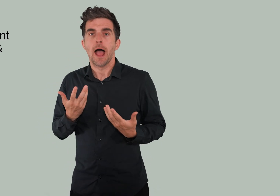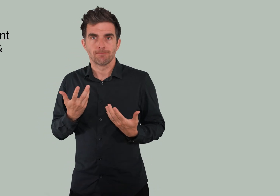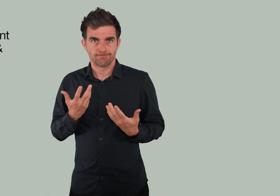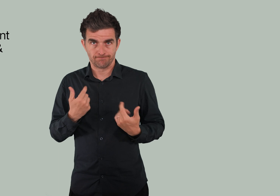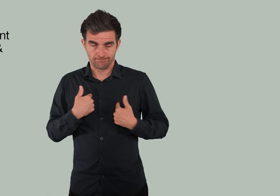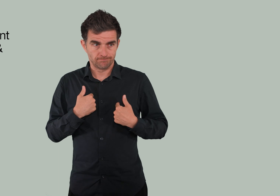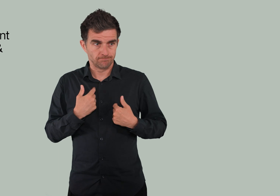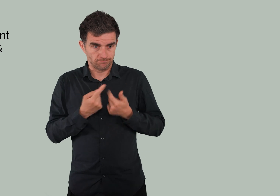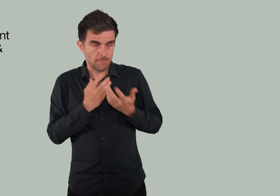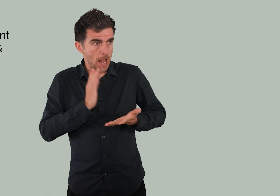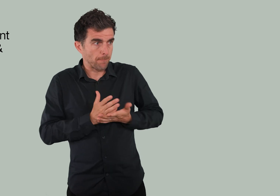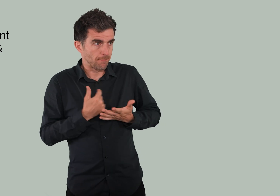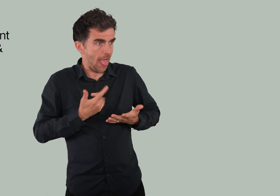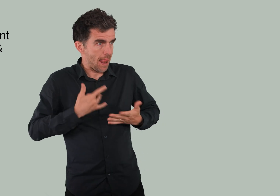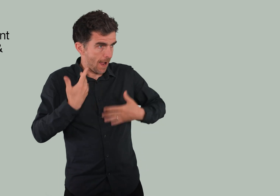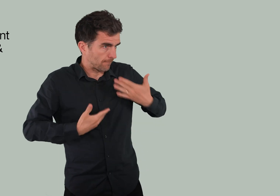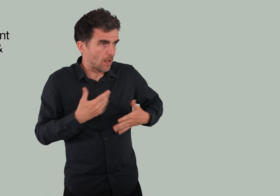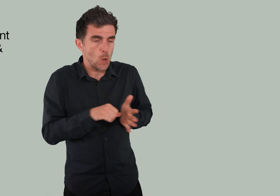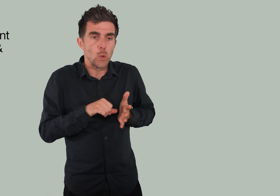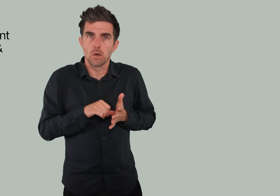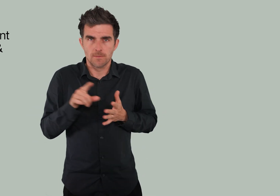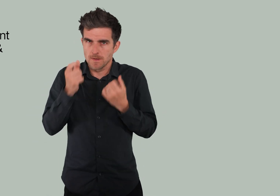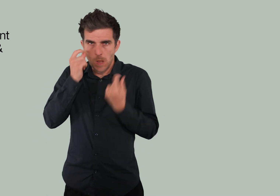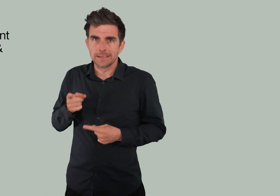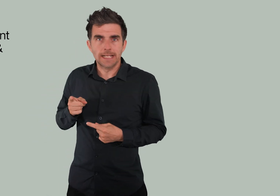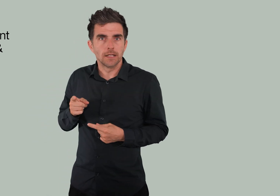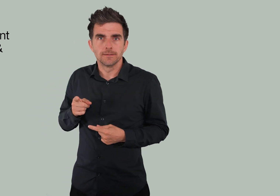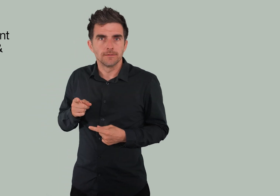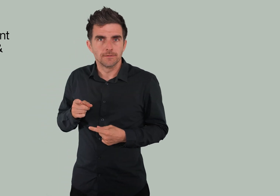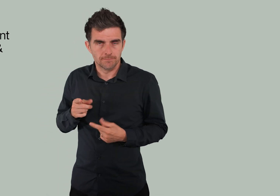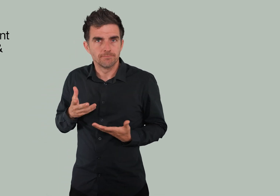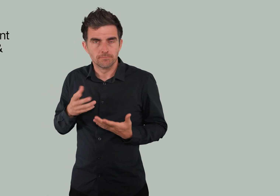and the impacts of their conditions had not been fully understood